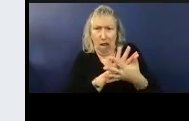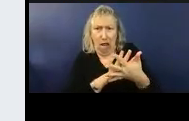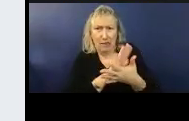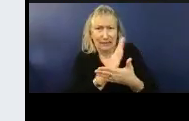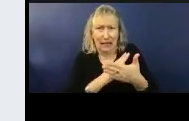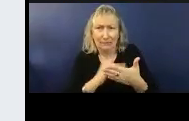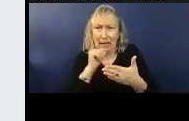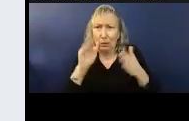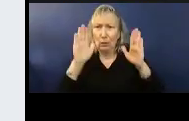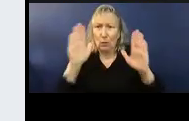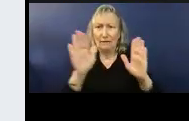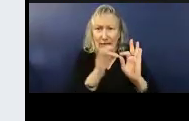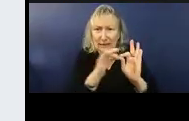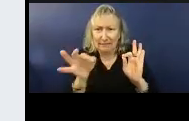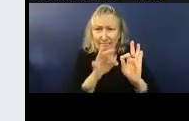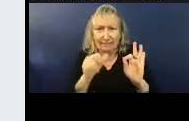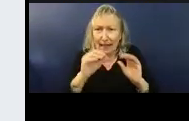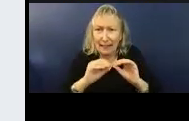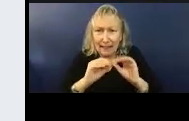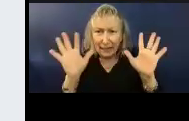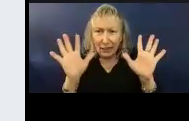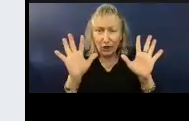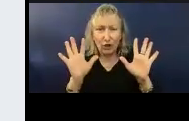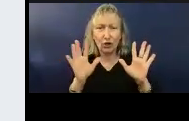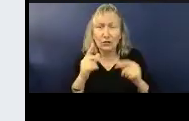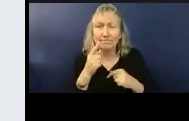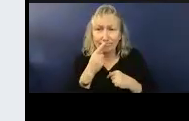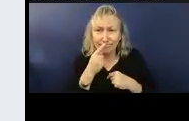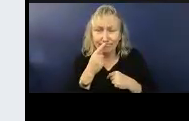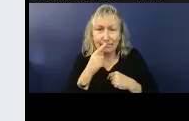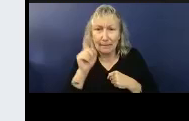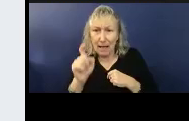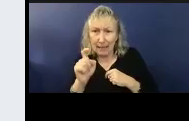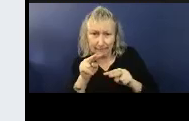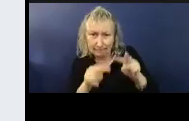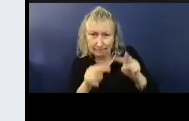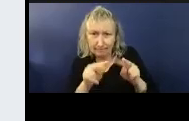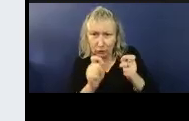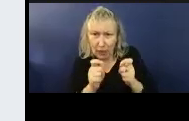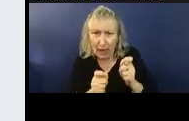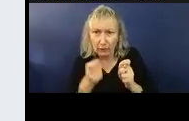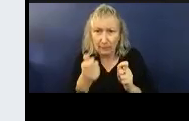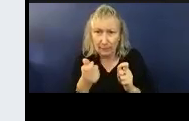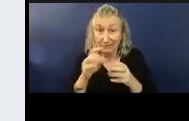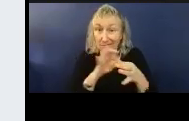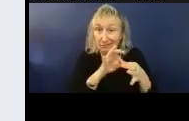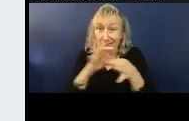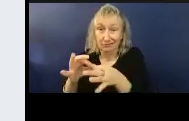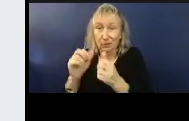language and our statutes related to reporters and their reports of abuse.